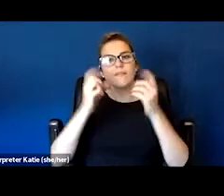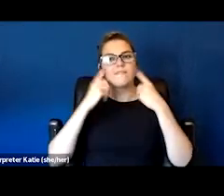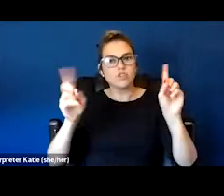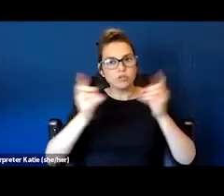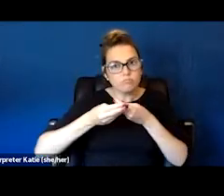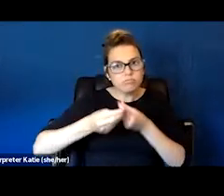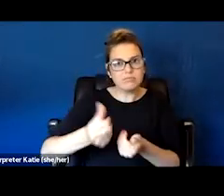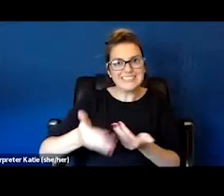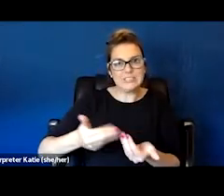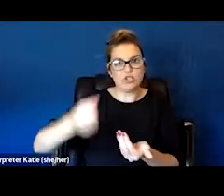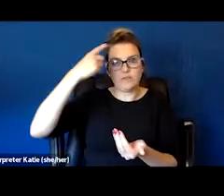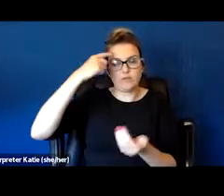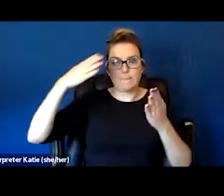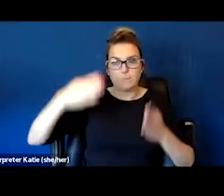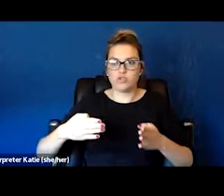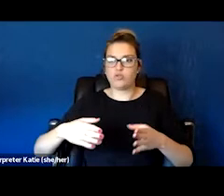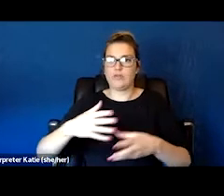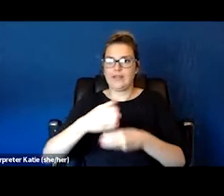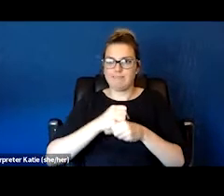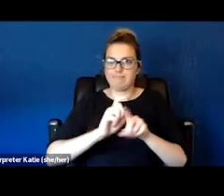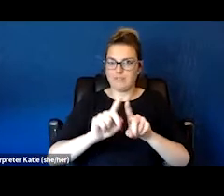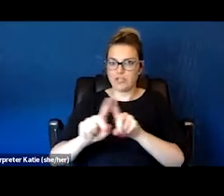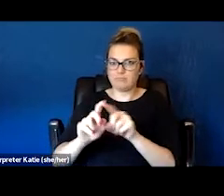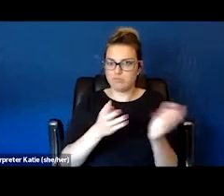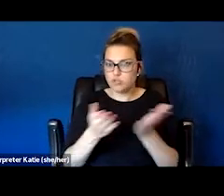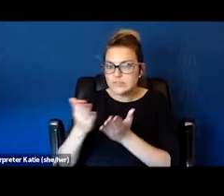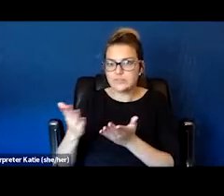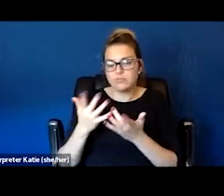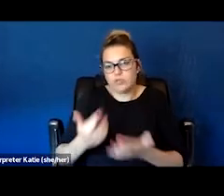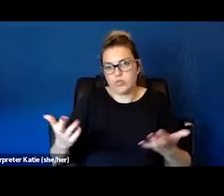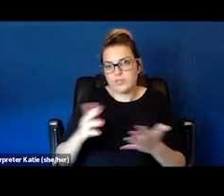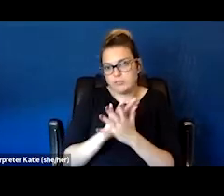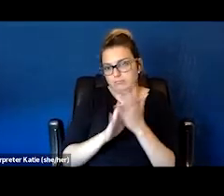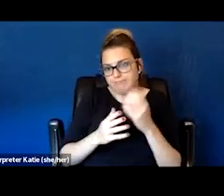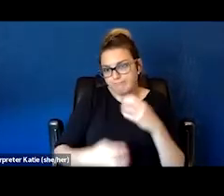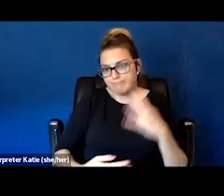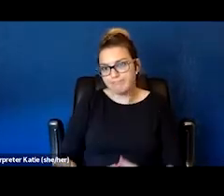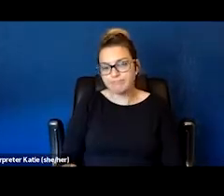access and be connected to services and resources. Equity's obviously a huge piece of it.